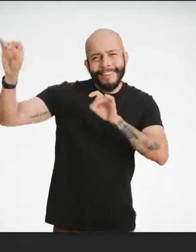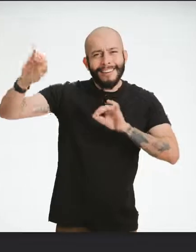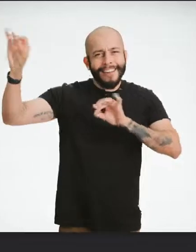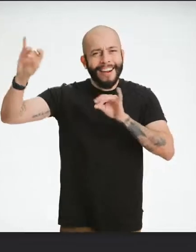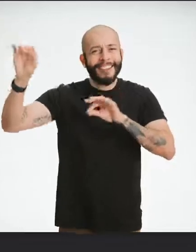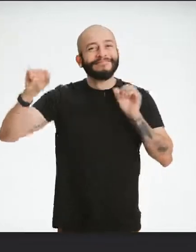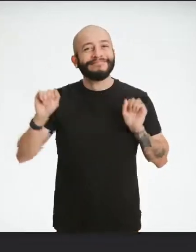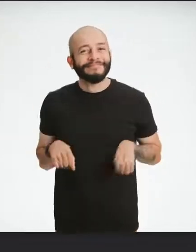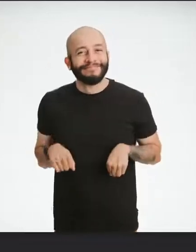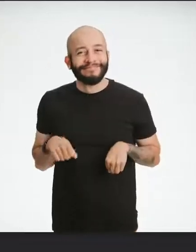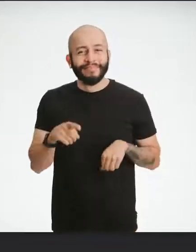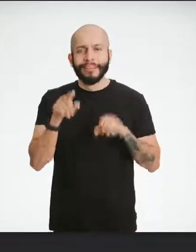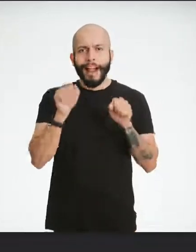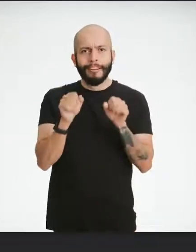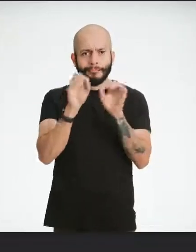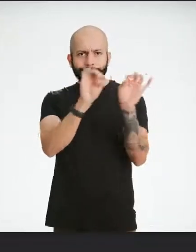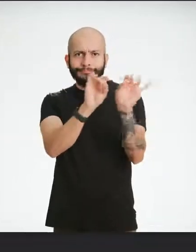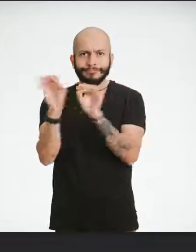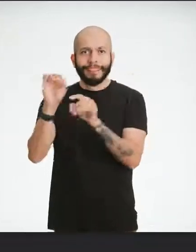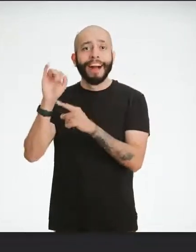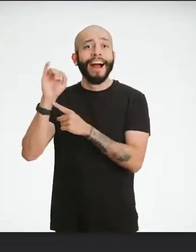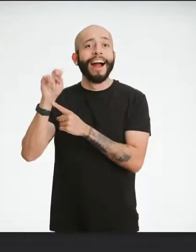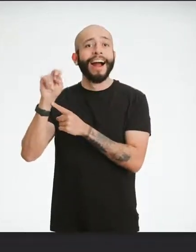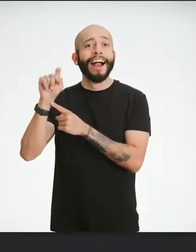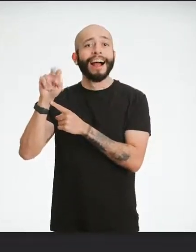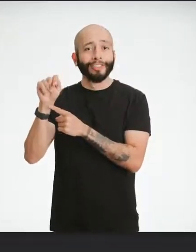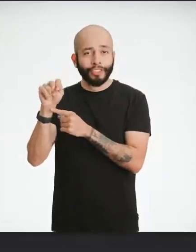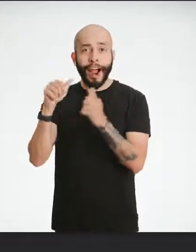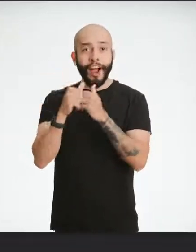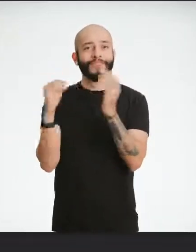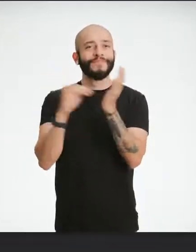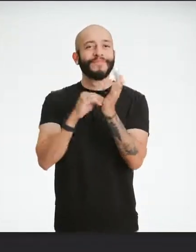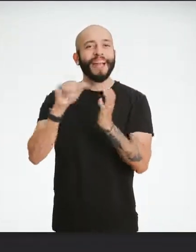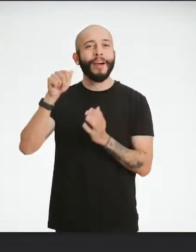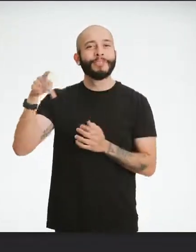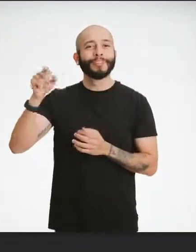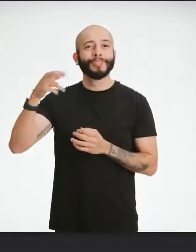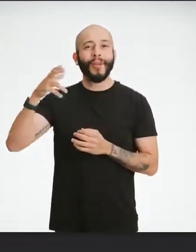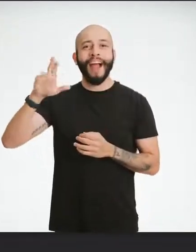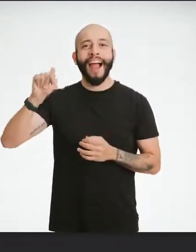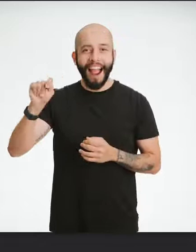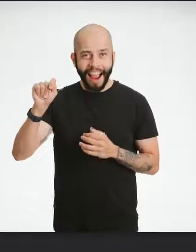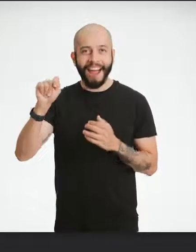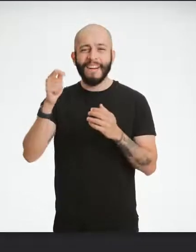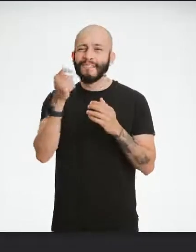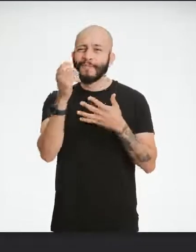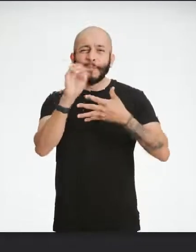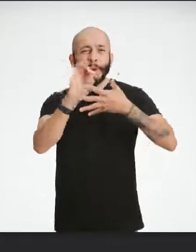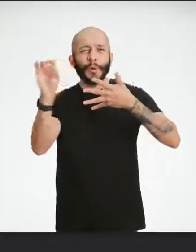You can define an intent and add an app shortcut in just a few lines of code. Let's give it a try together.